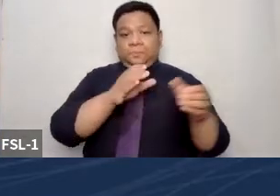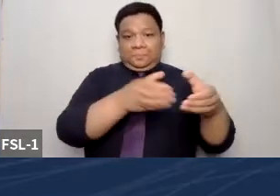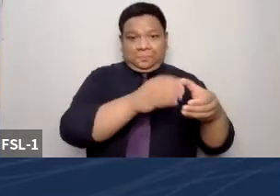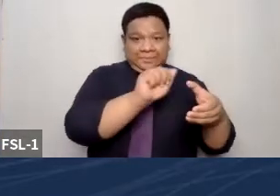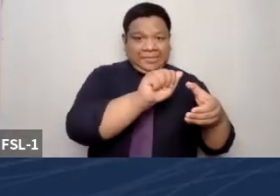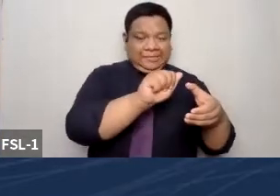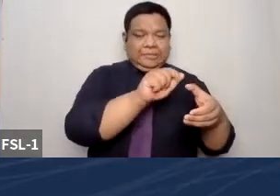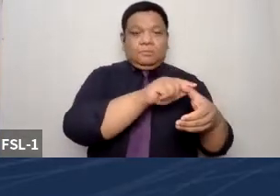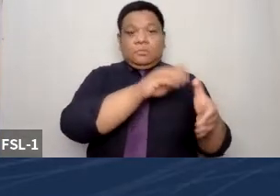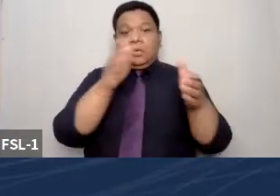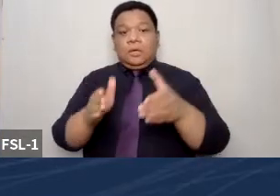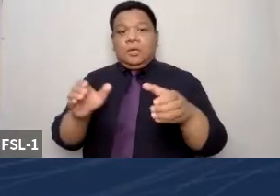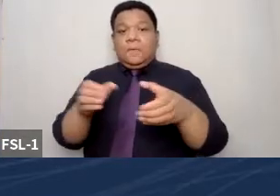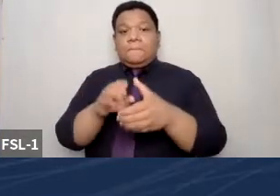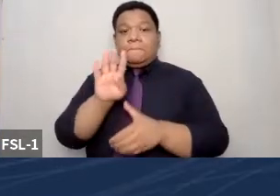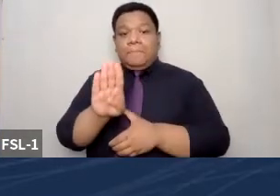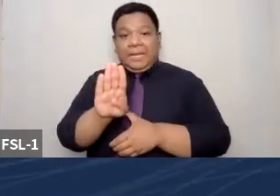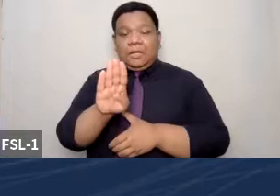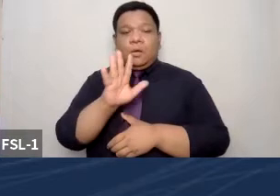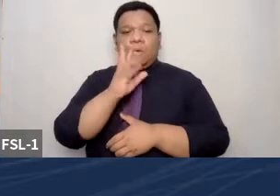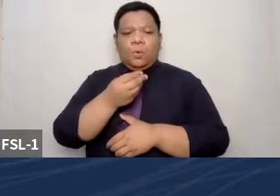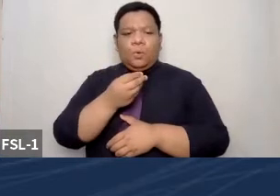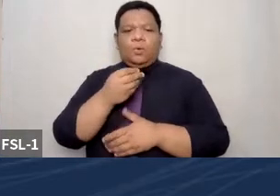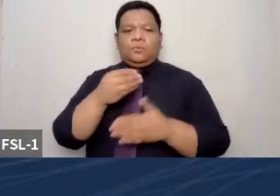This includes the economic sector.